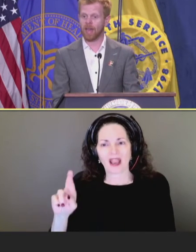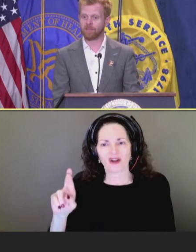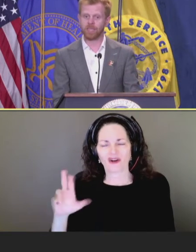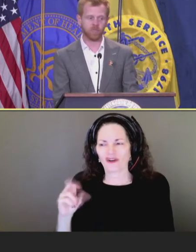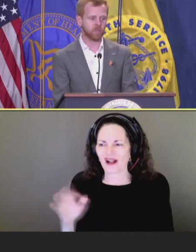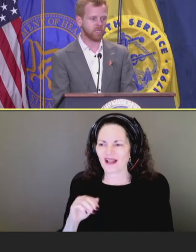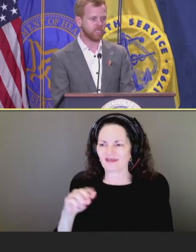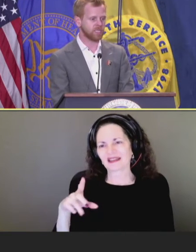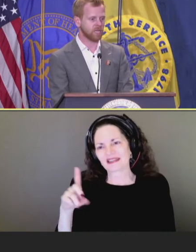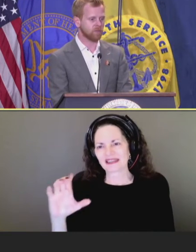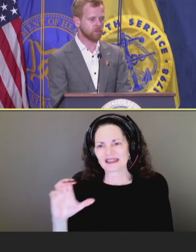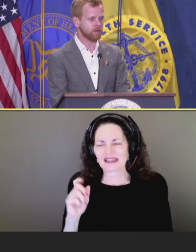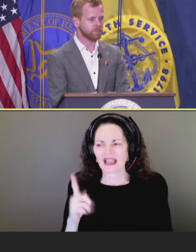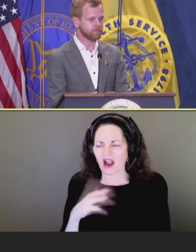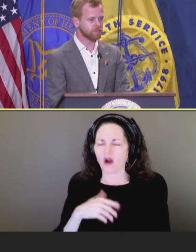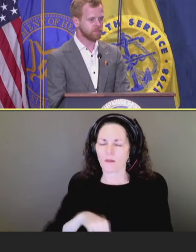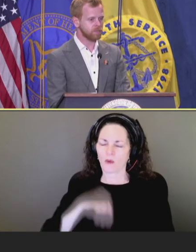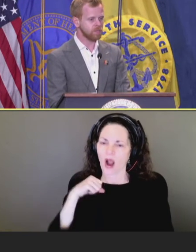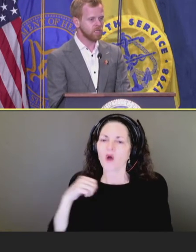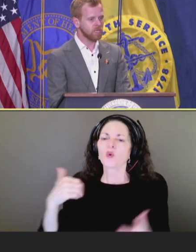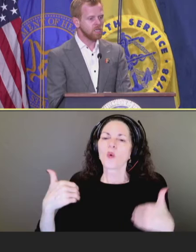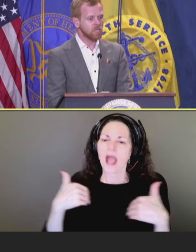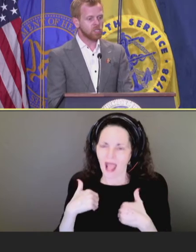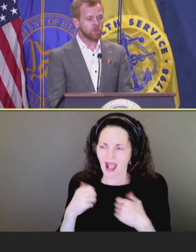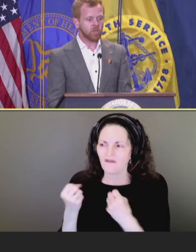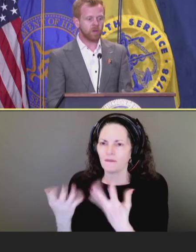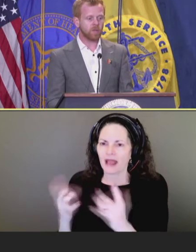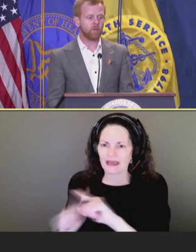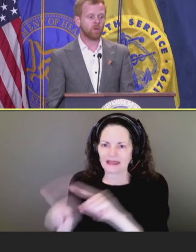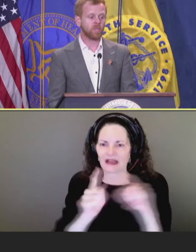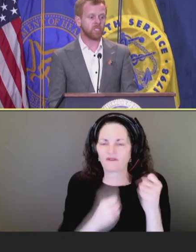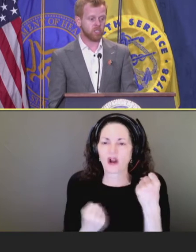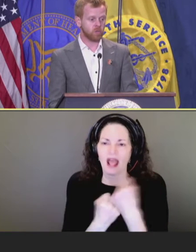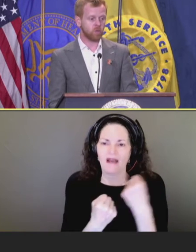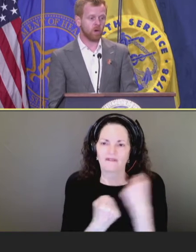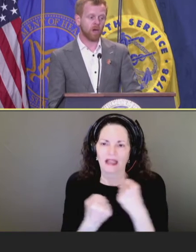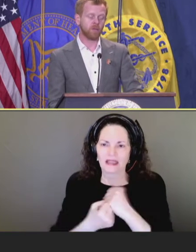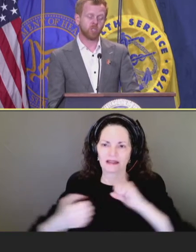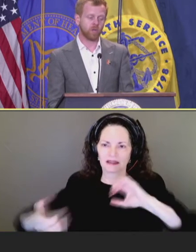advocates within D.C. government. So, a little bit about what we do. Majority of